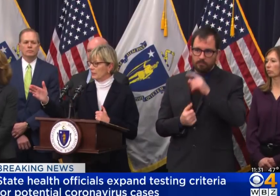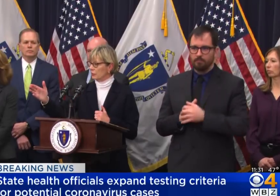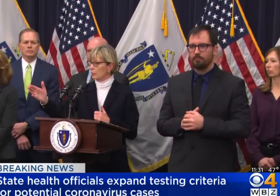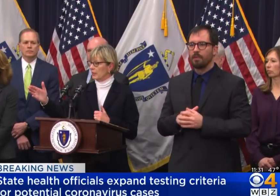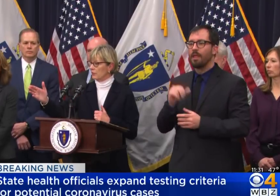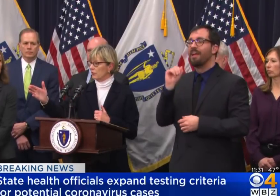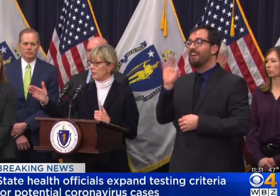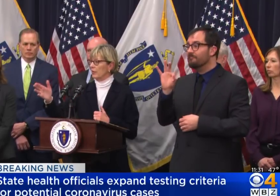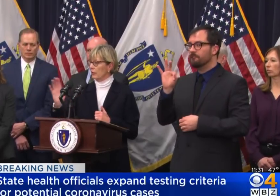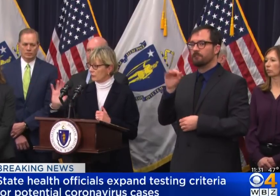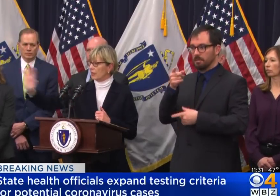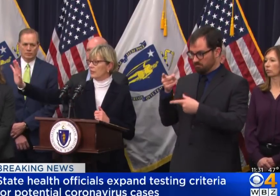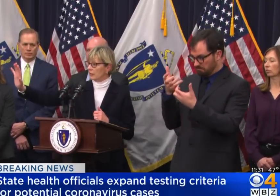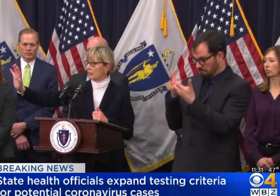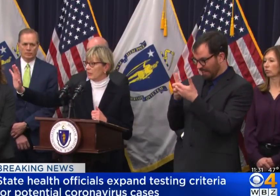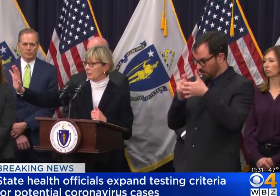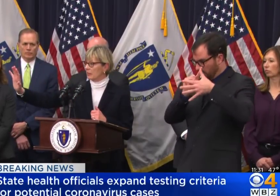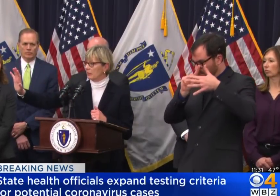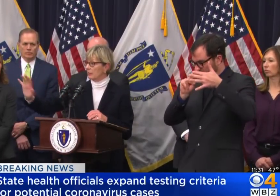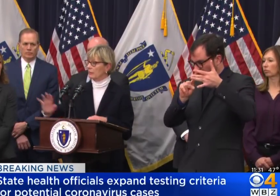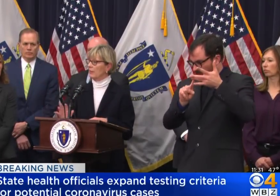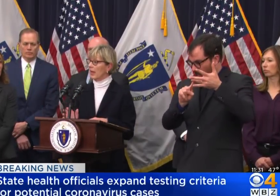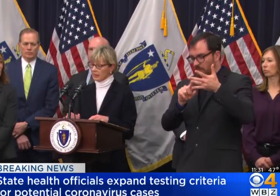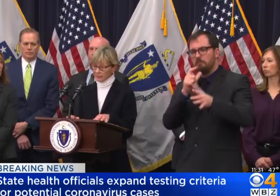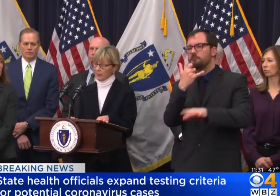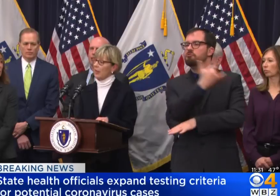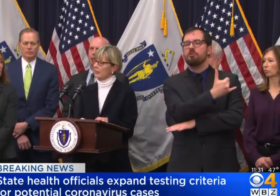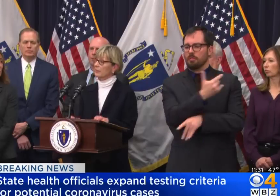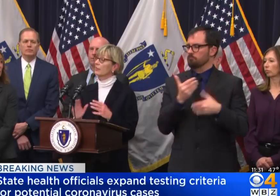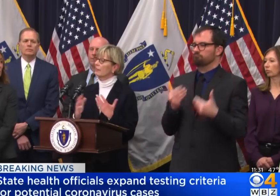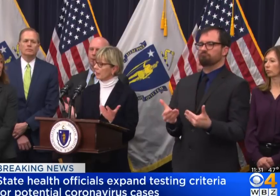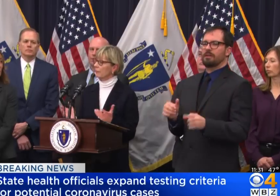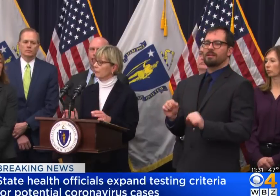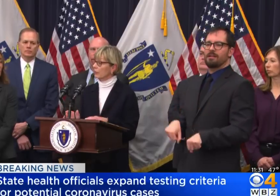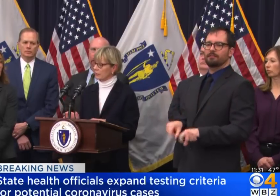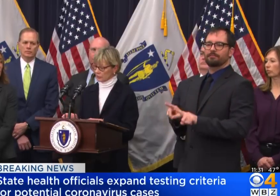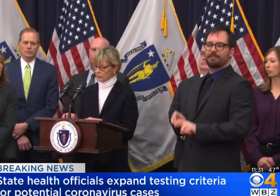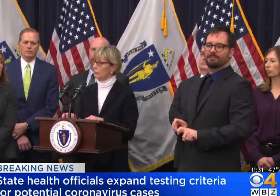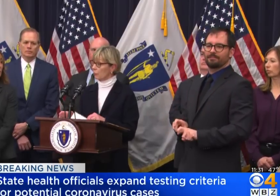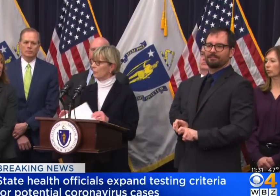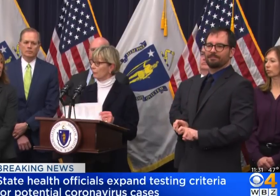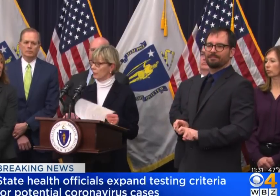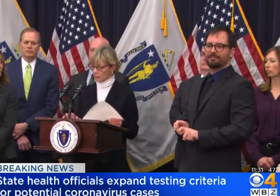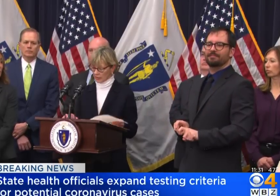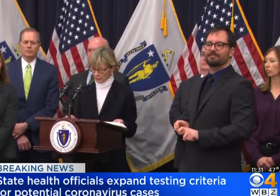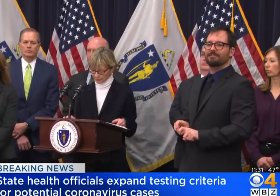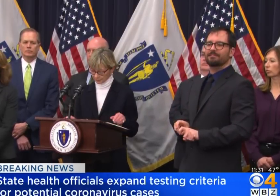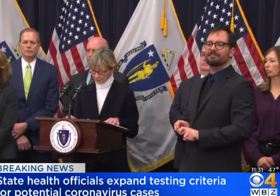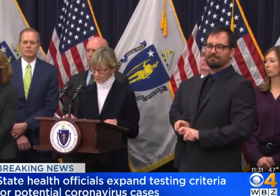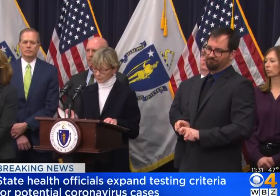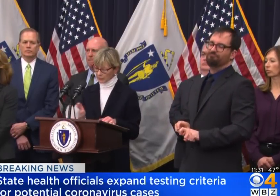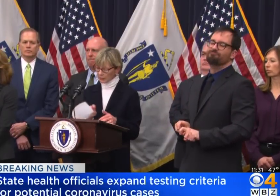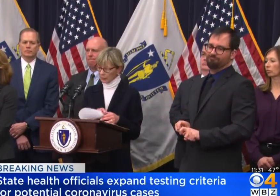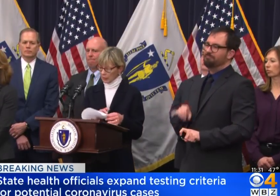THE CATEGORIES I WAS LISTED, I'LL GIVE YOU AN EXAMPLE, YOU DON'T HAVE TO HAVE THE CONVERSATION. THE CLINICIAN MAKES THE DETERMINATION AND YOU SEND IN